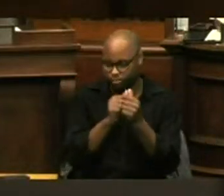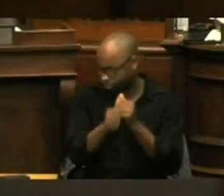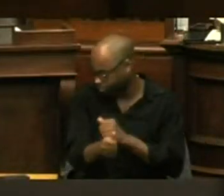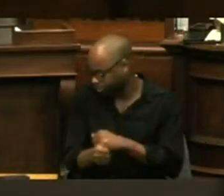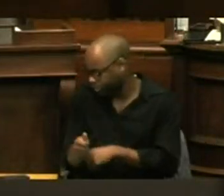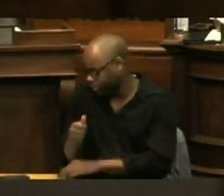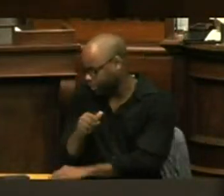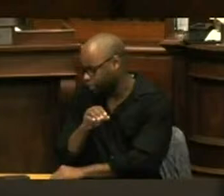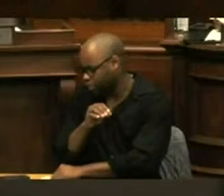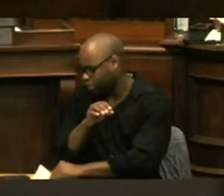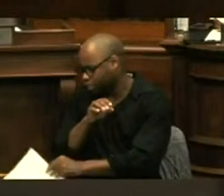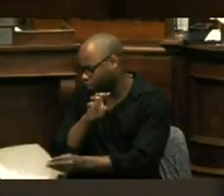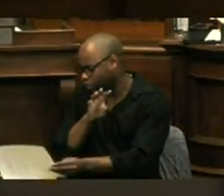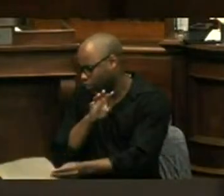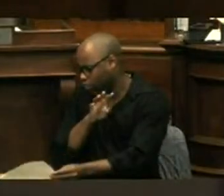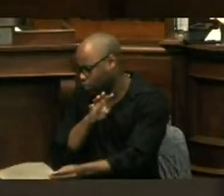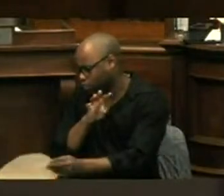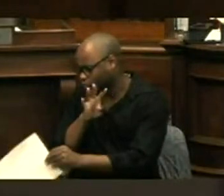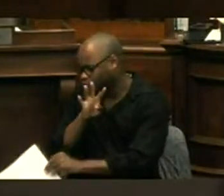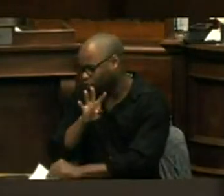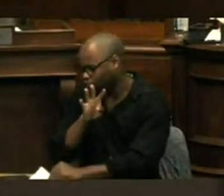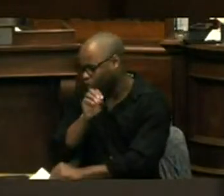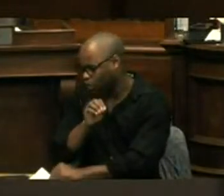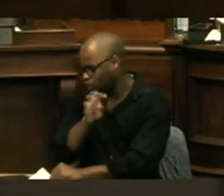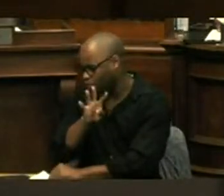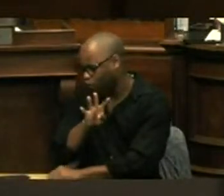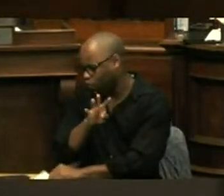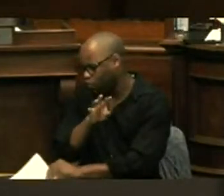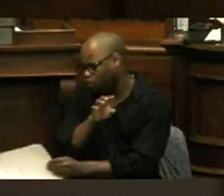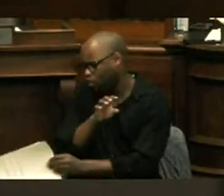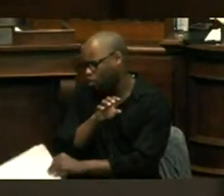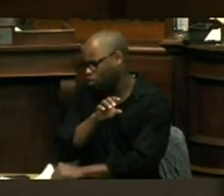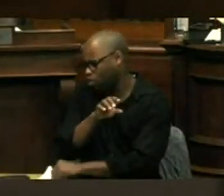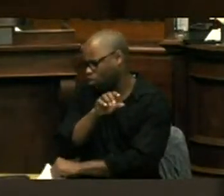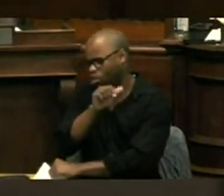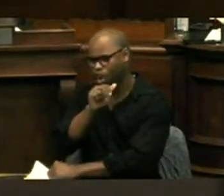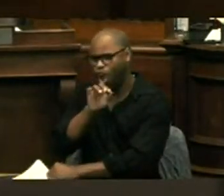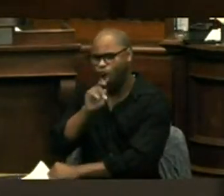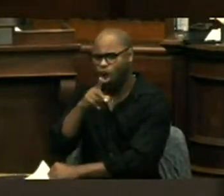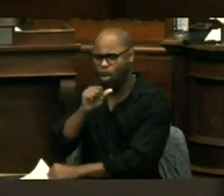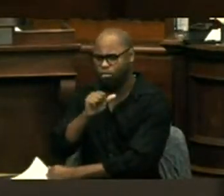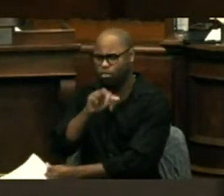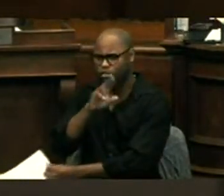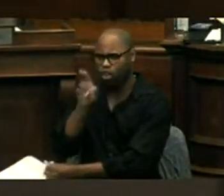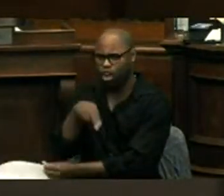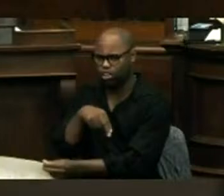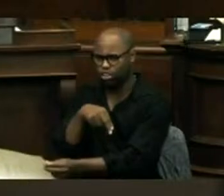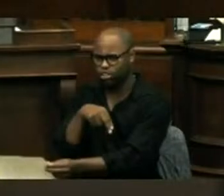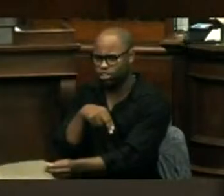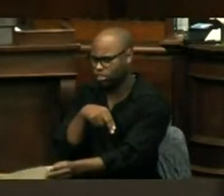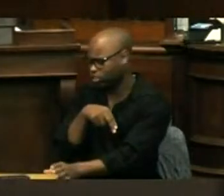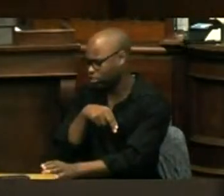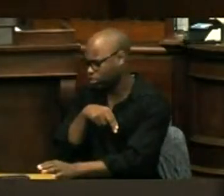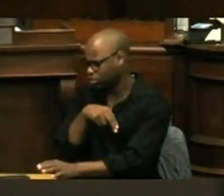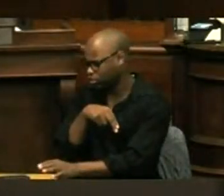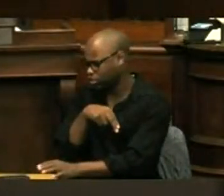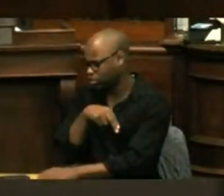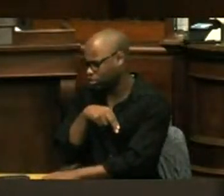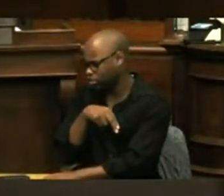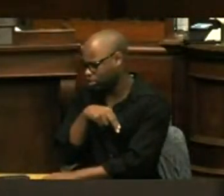Second. All in favor? Aye. Then motion carries. Introductory